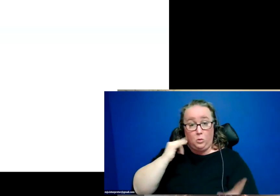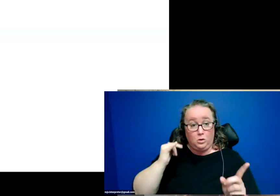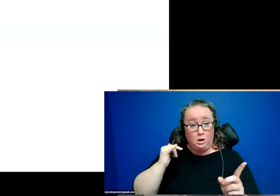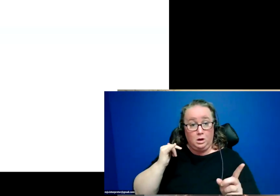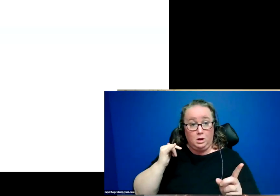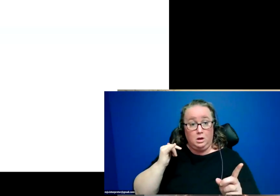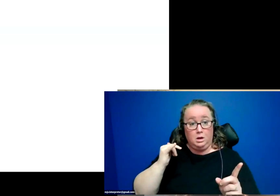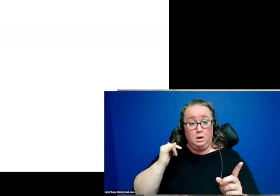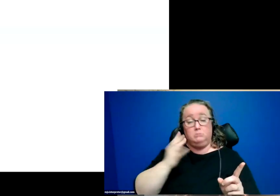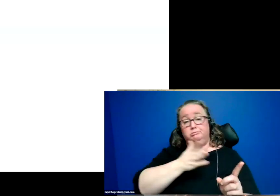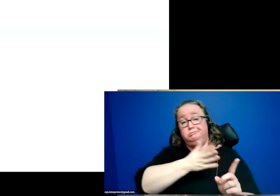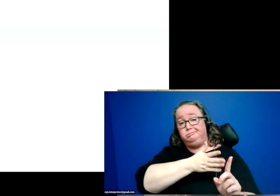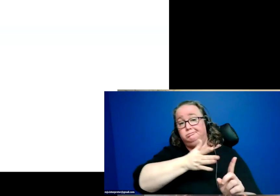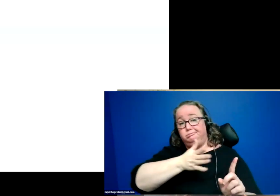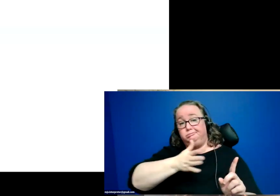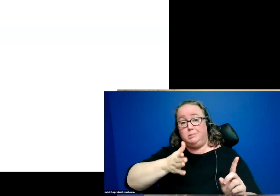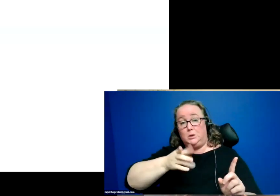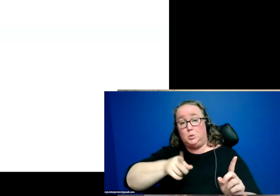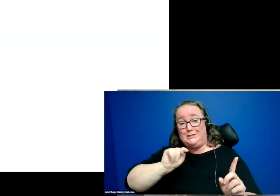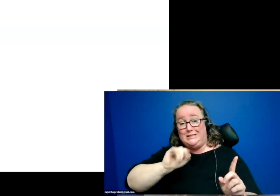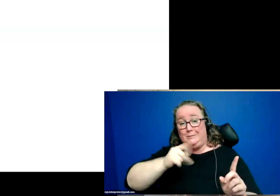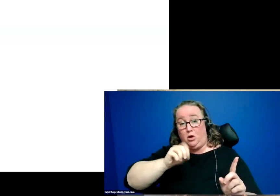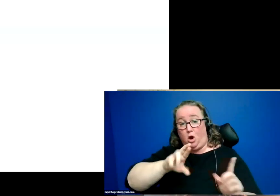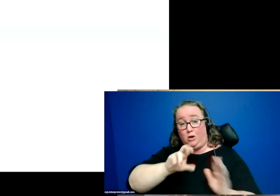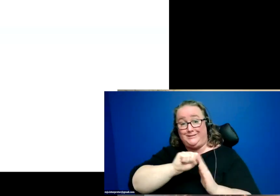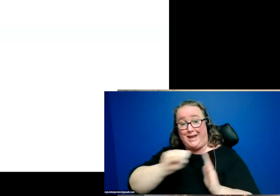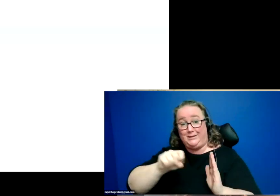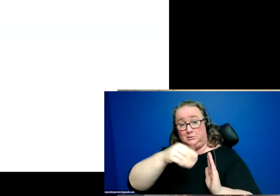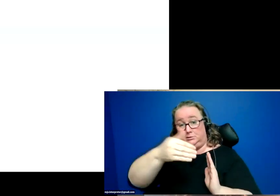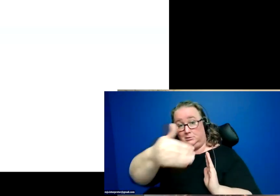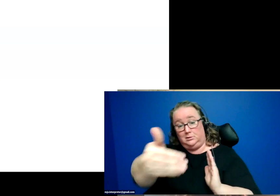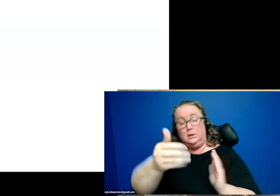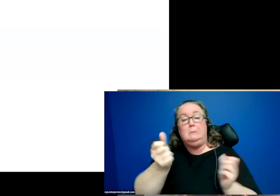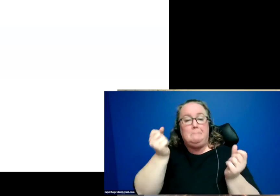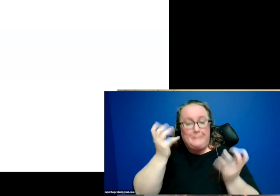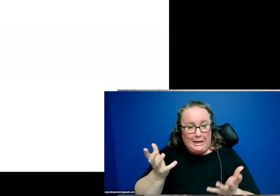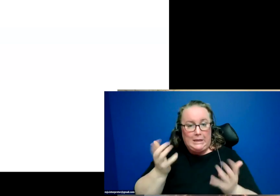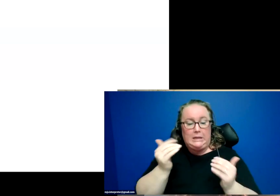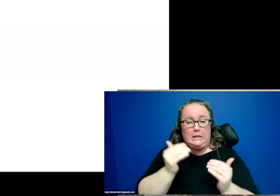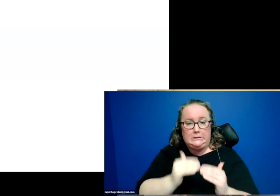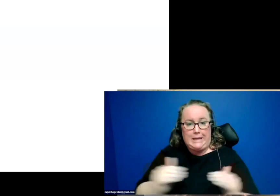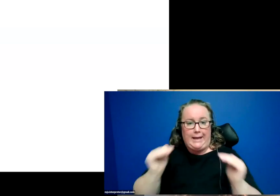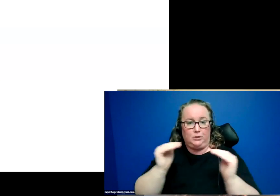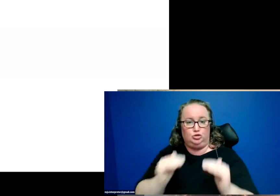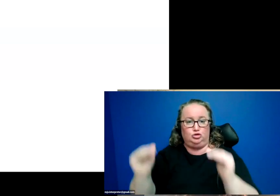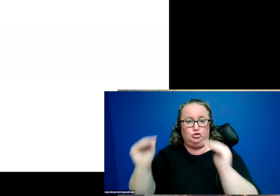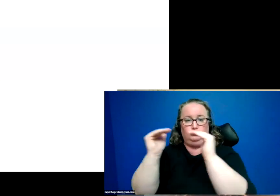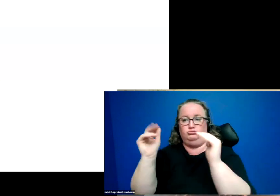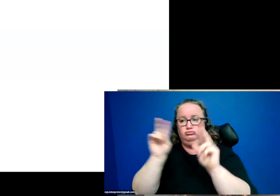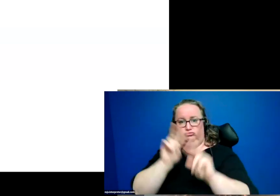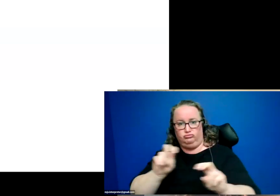to the TPR stage, there's, you know, multiple stages where we're analyzing whether reasonable efforts